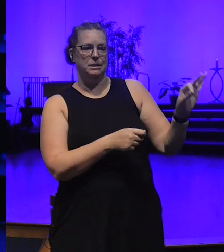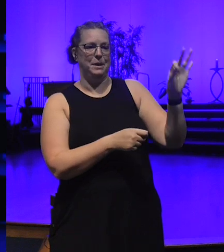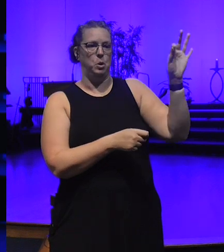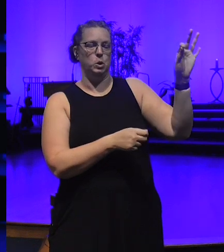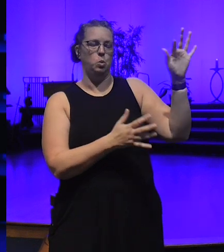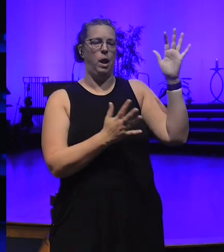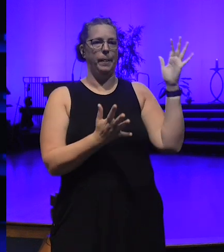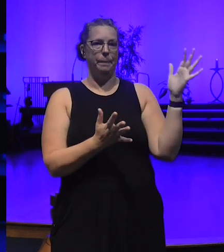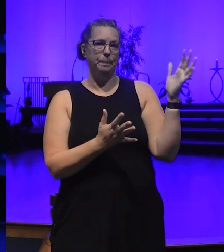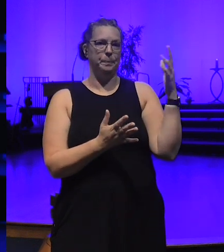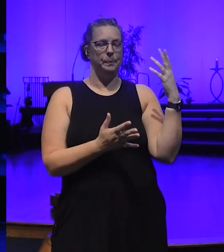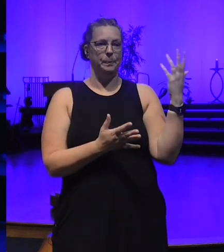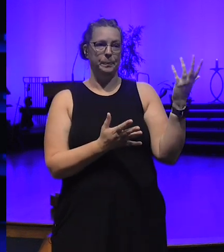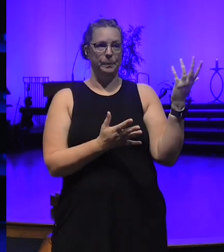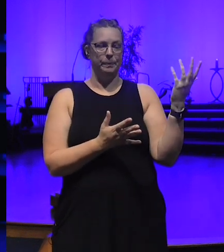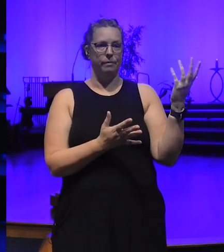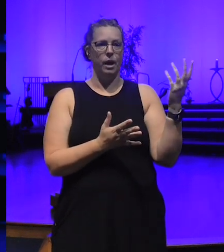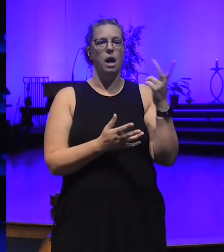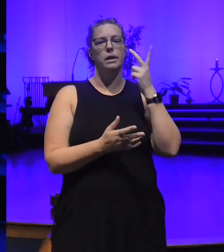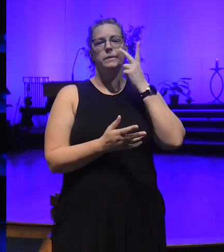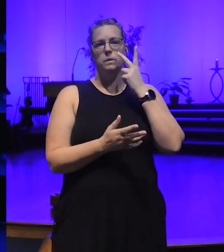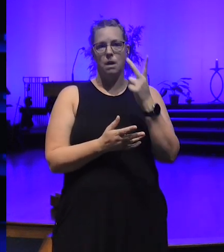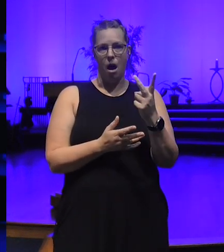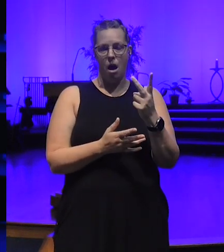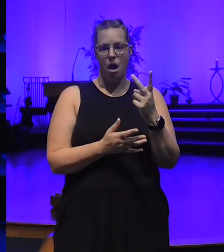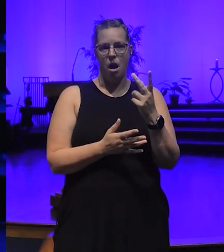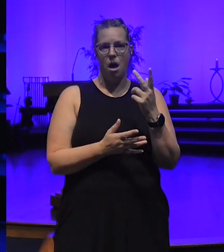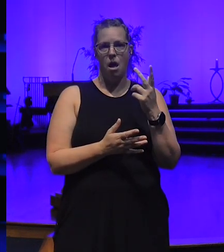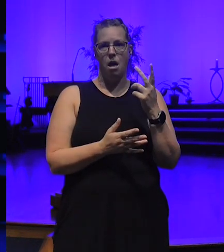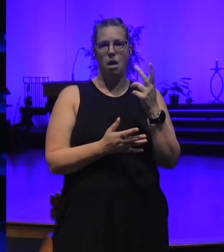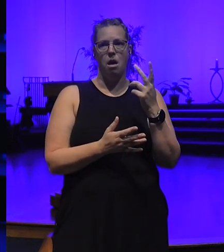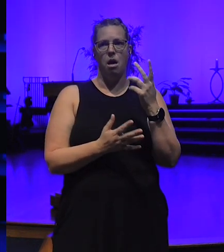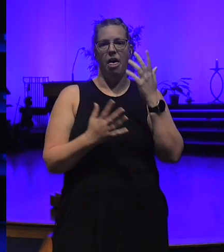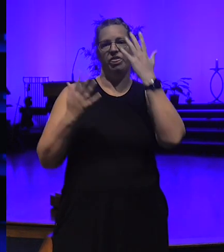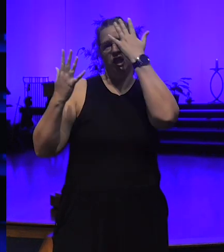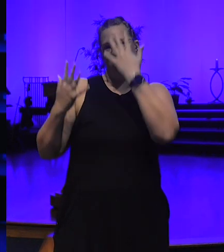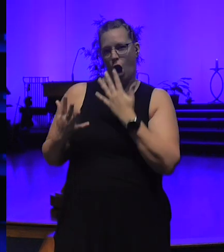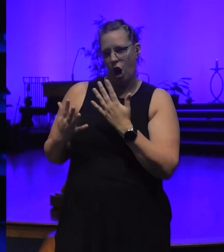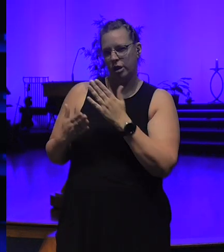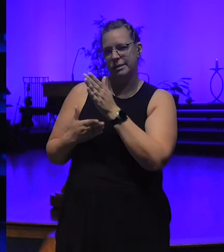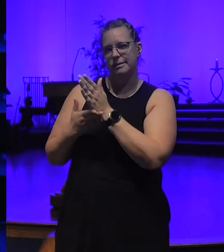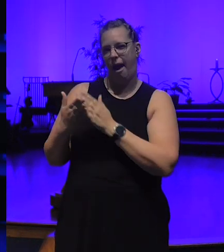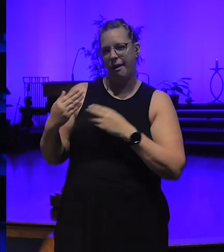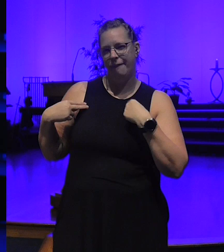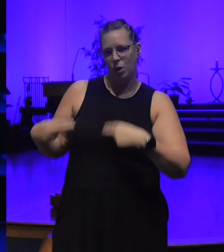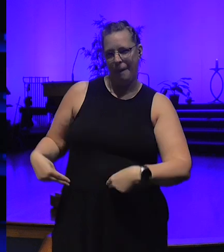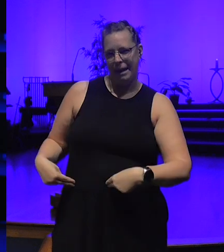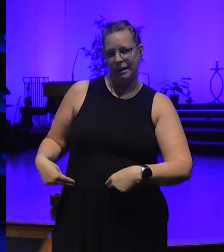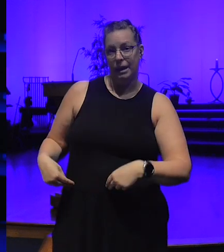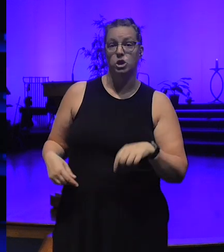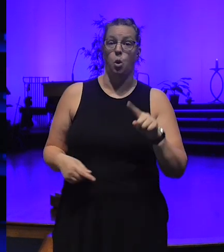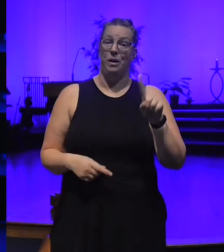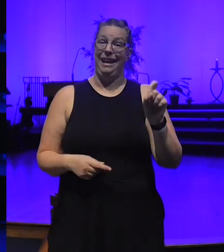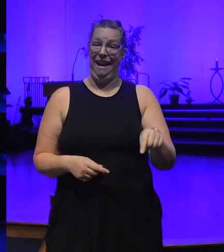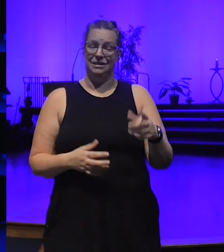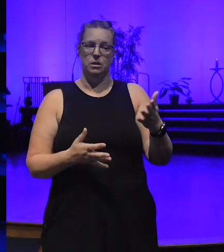also saw the Dark Side of humanity and so when he asked this question why is it that everyone